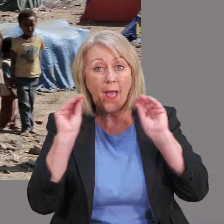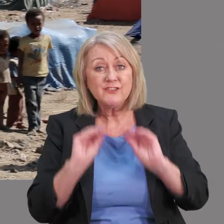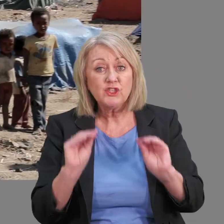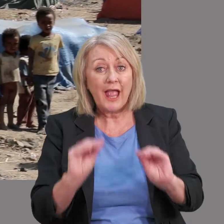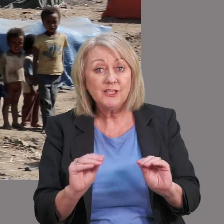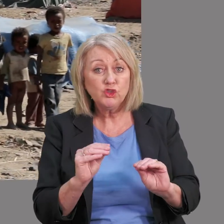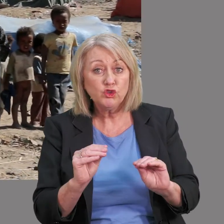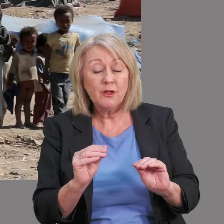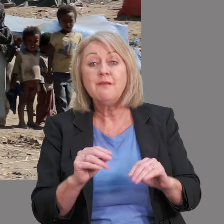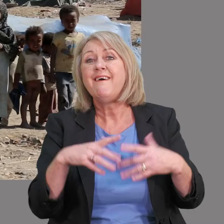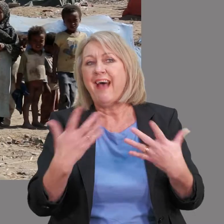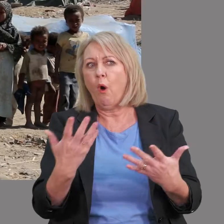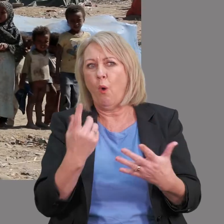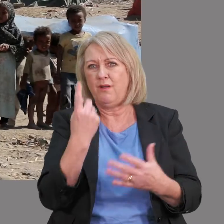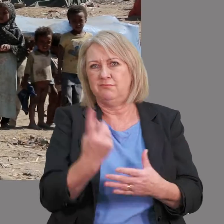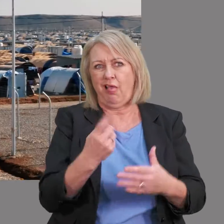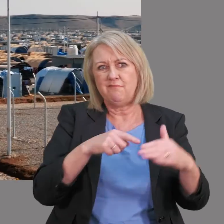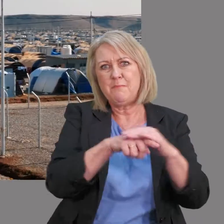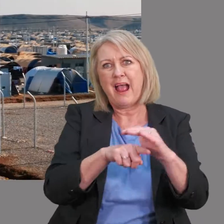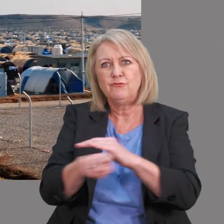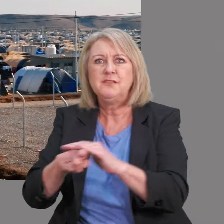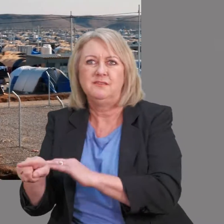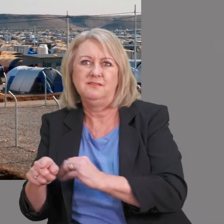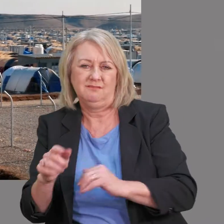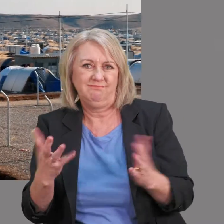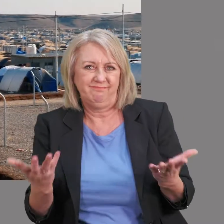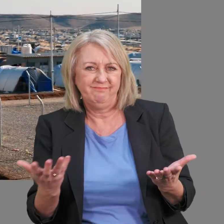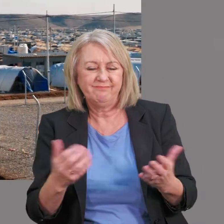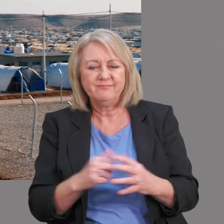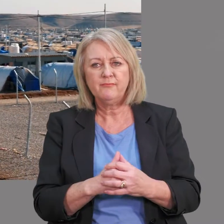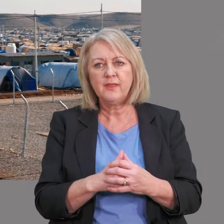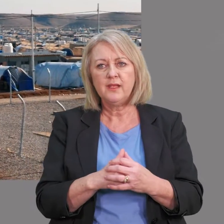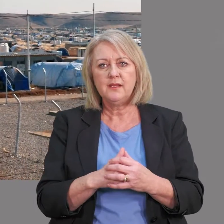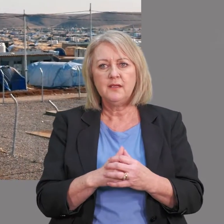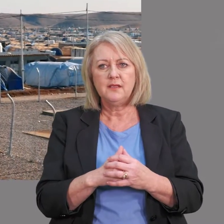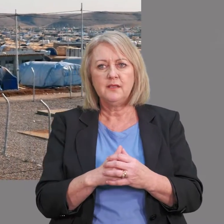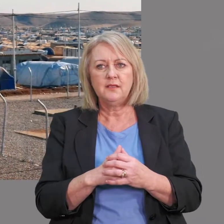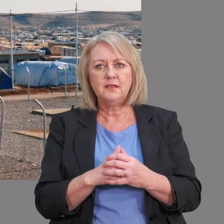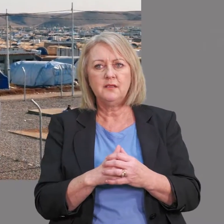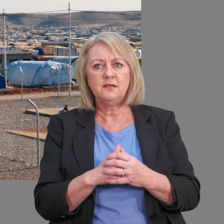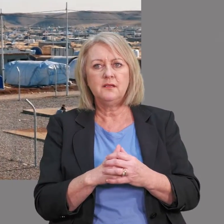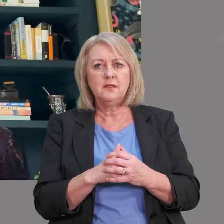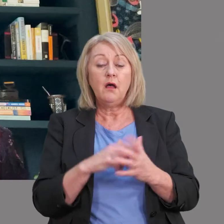low education levels of the mother, and migrant and refugee status of the mother.